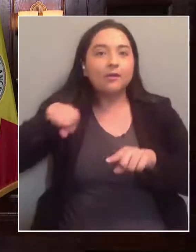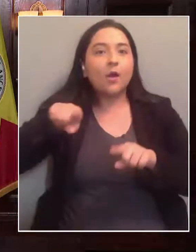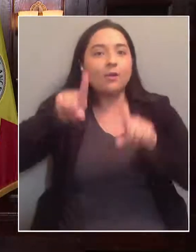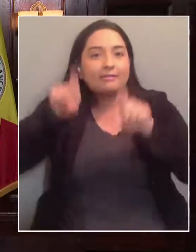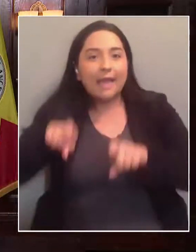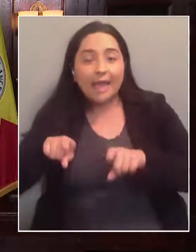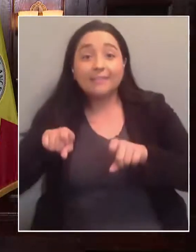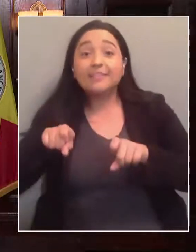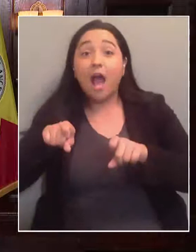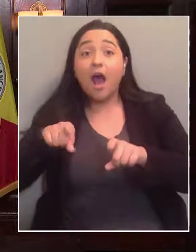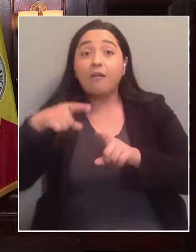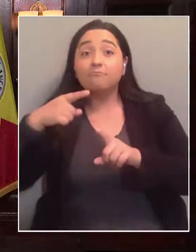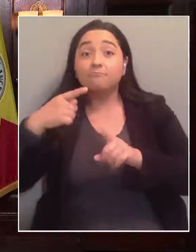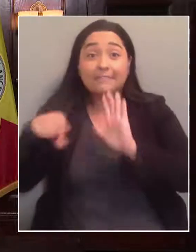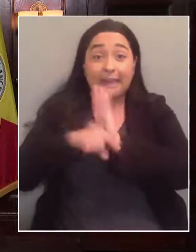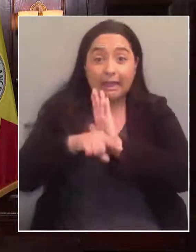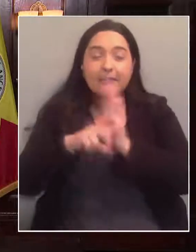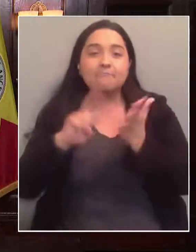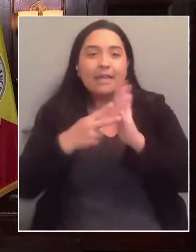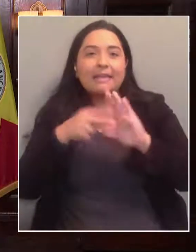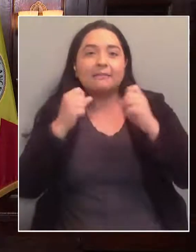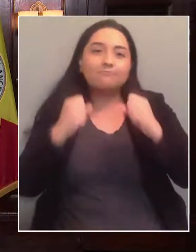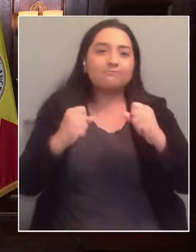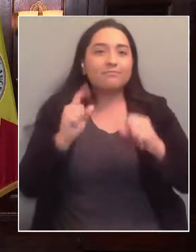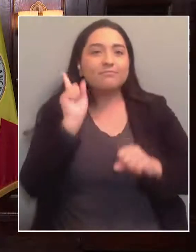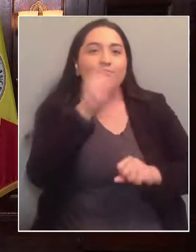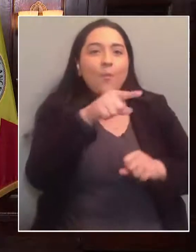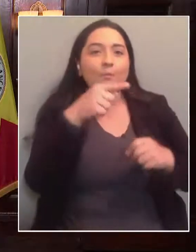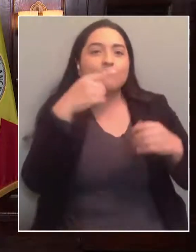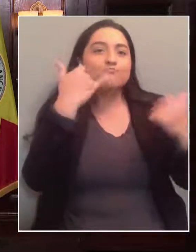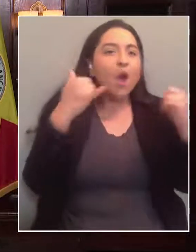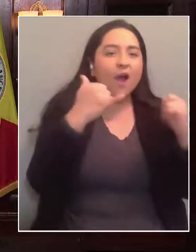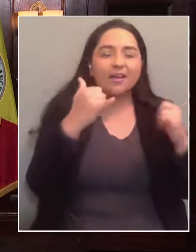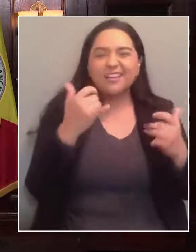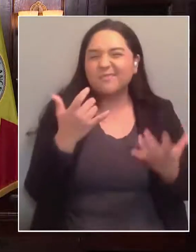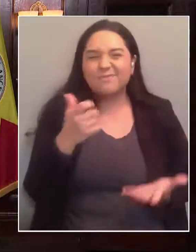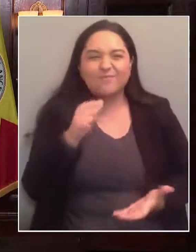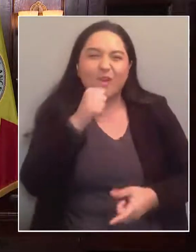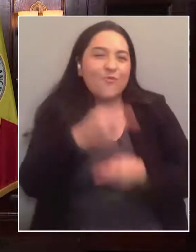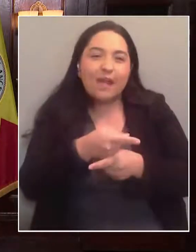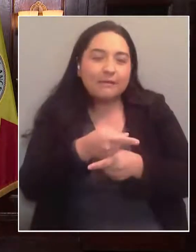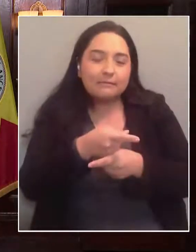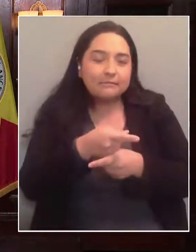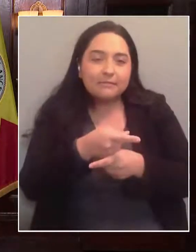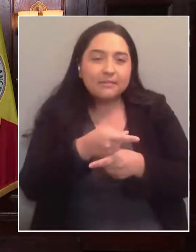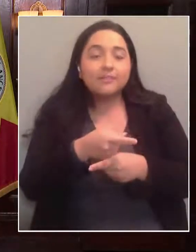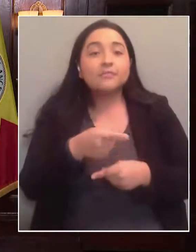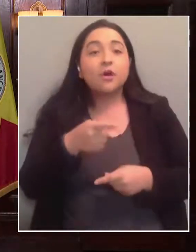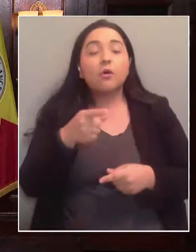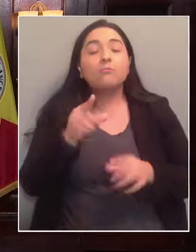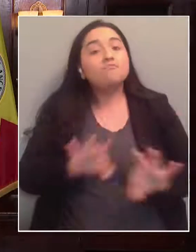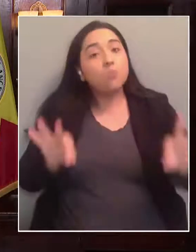PASSPORT TO PARTY OR TO SEE FRIENDS. SO AS LONG AS WE STILL HAVE APPOINTMENTS, THAT'S THE RIGHT